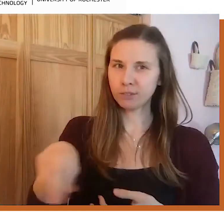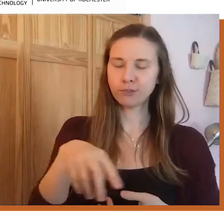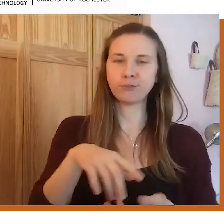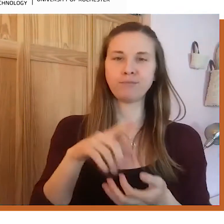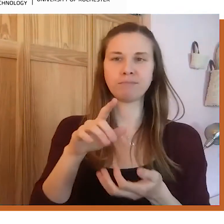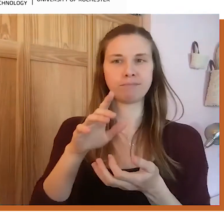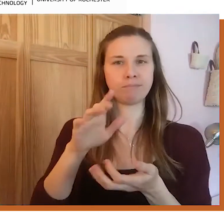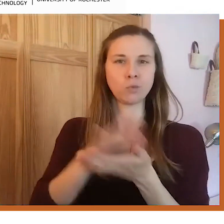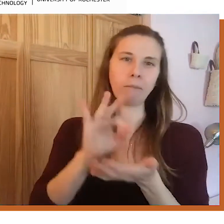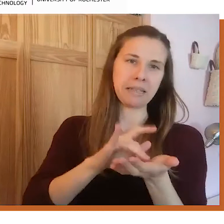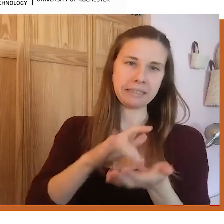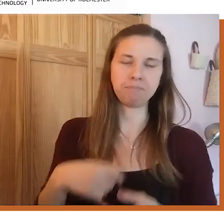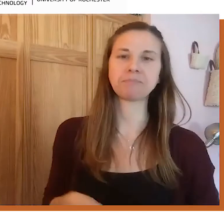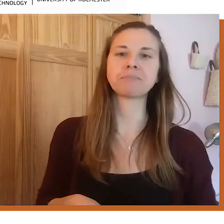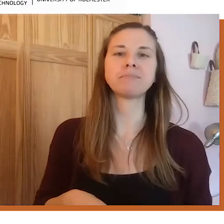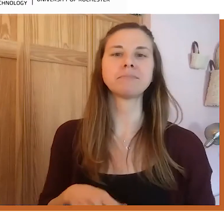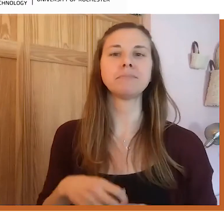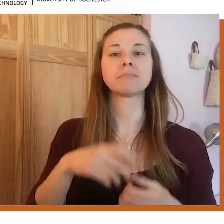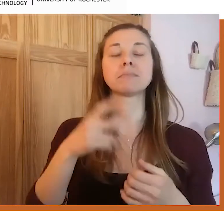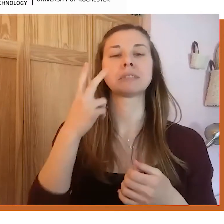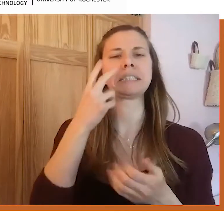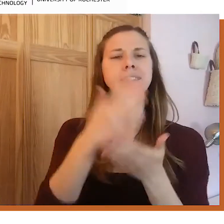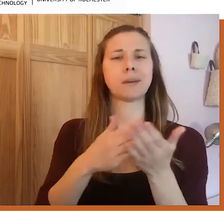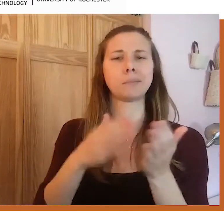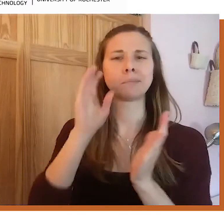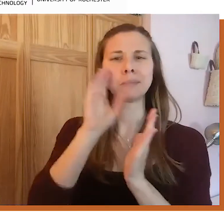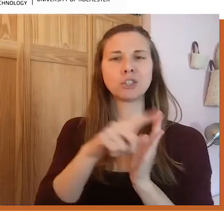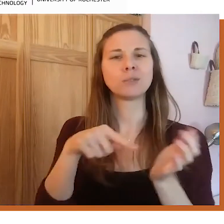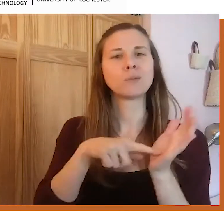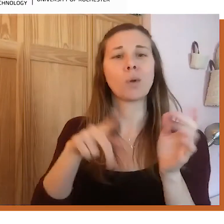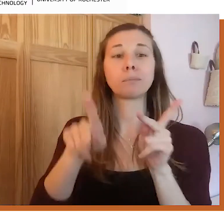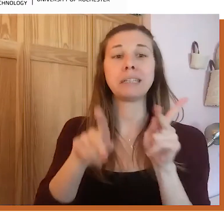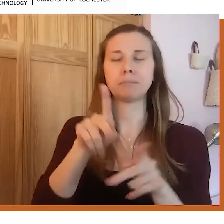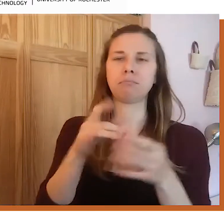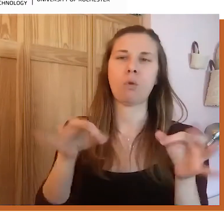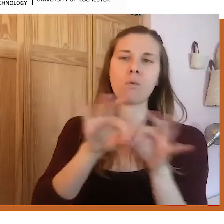at the University of Rochester School of Medicine. Now, some of the pictures here show the people